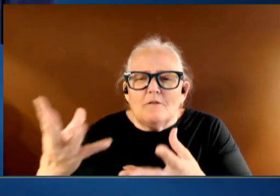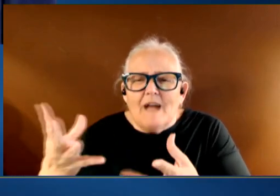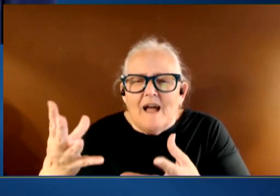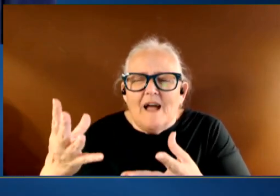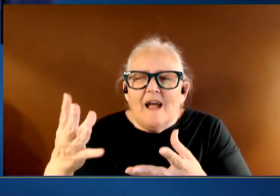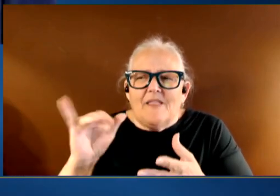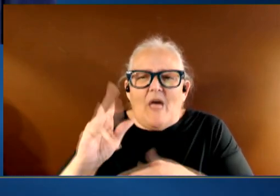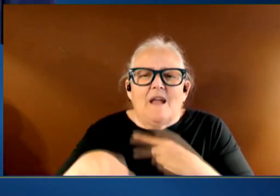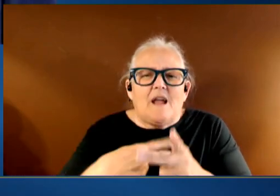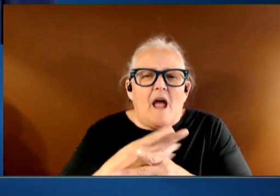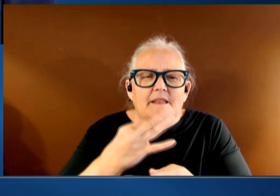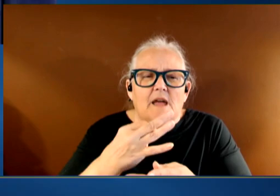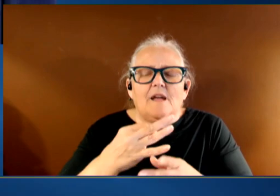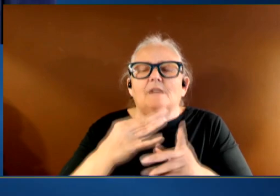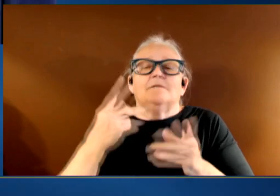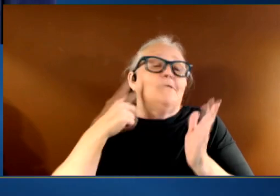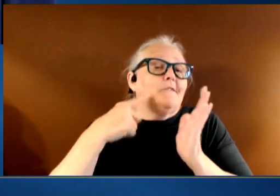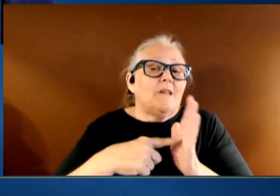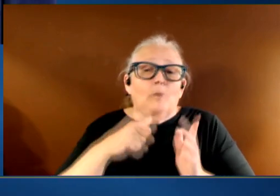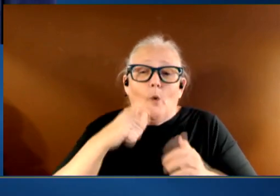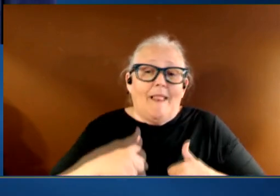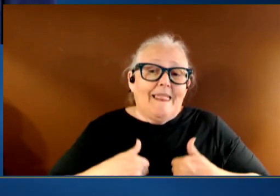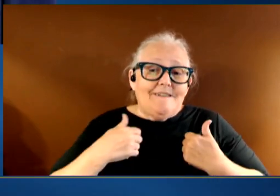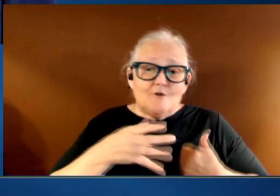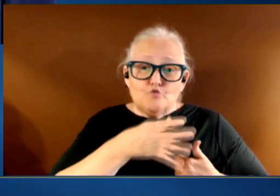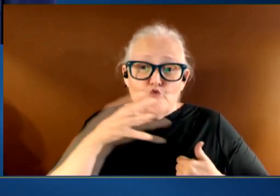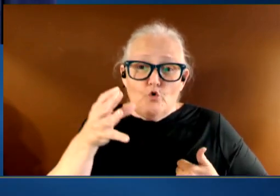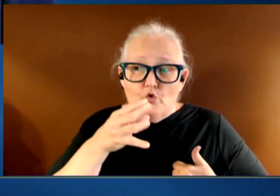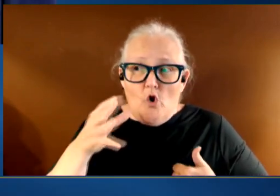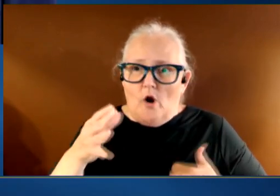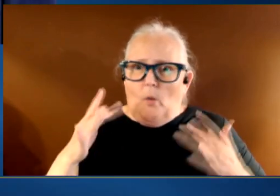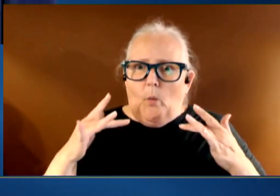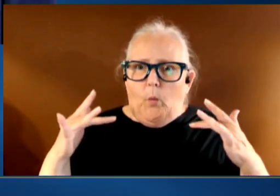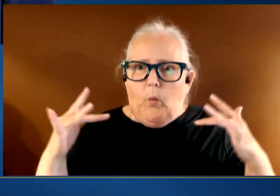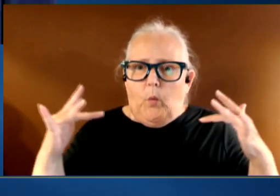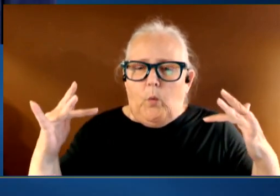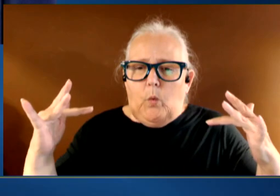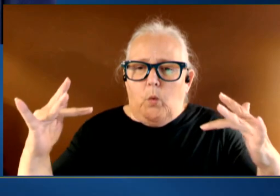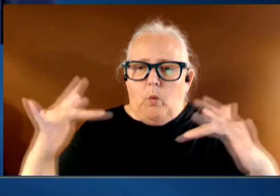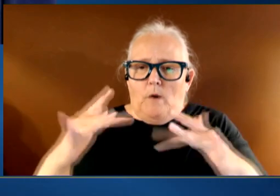rural areas. Those are the areas where a lot of our sickle cell warriors are cared for,